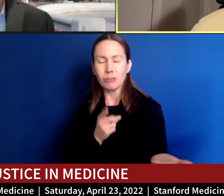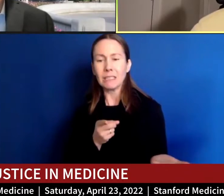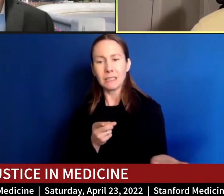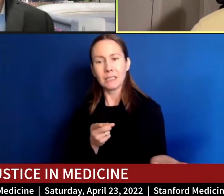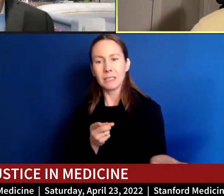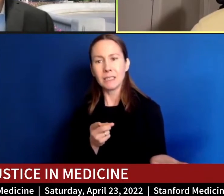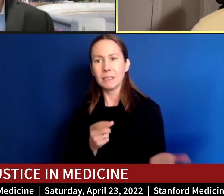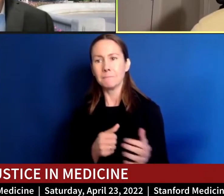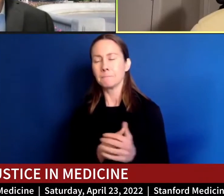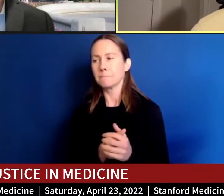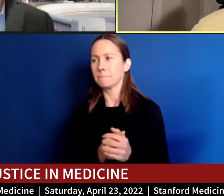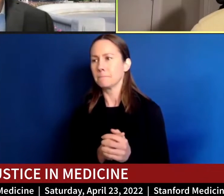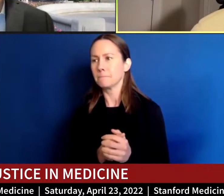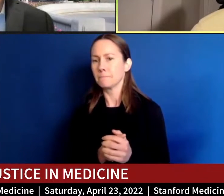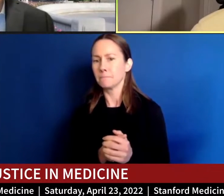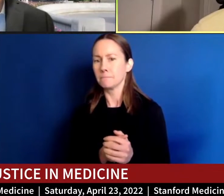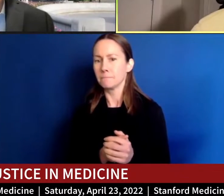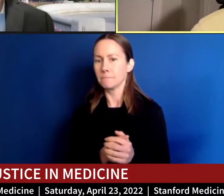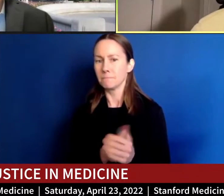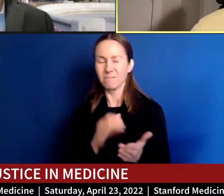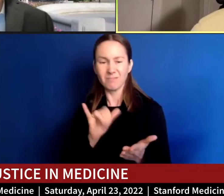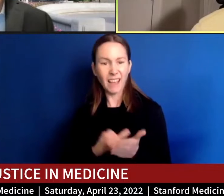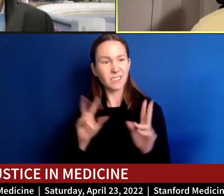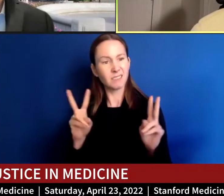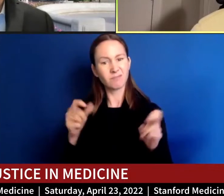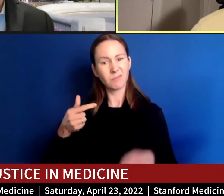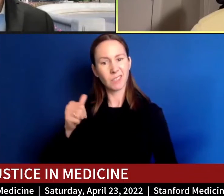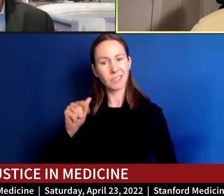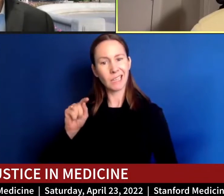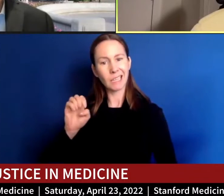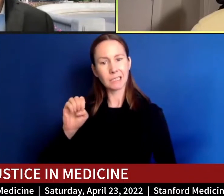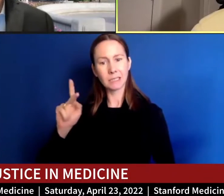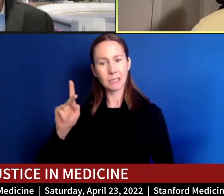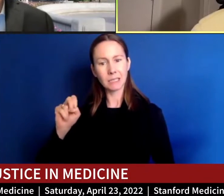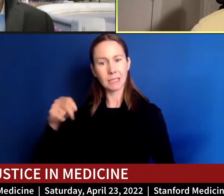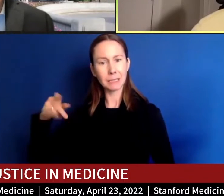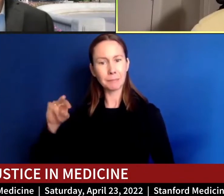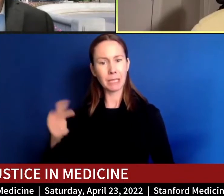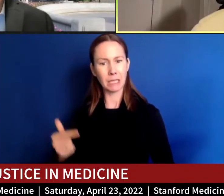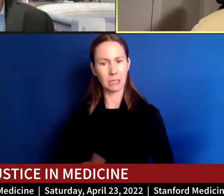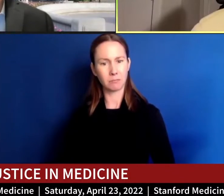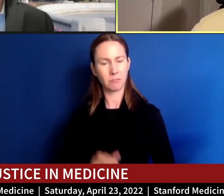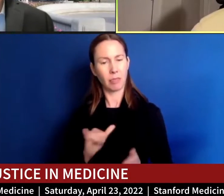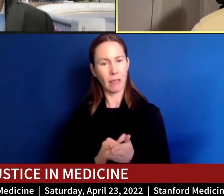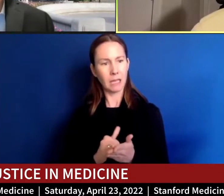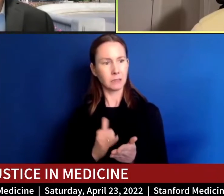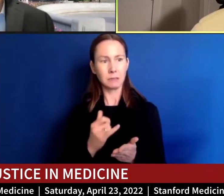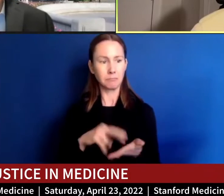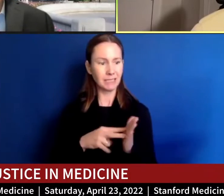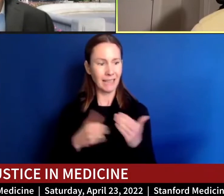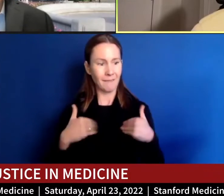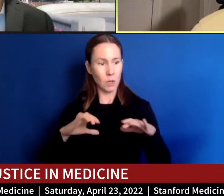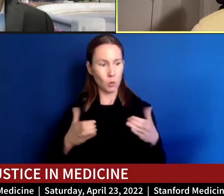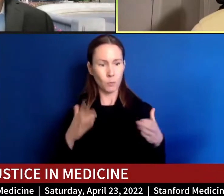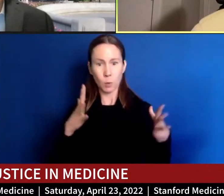you know, the power of gatekeeping. Right, it’s about who deserves and who has the means to